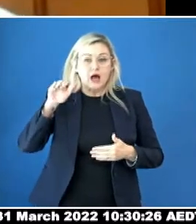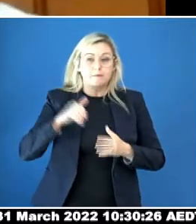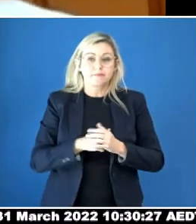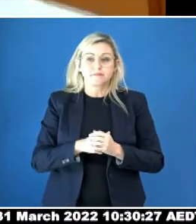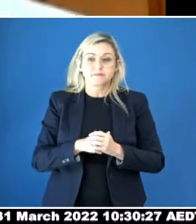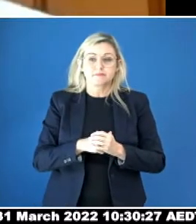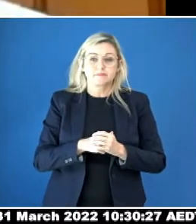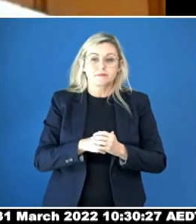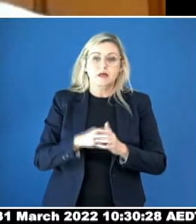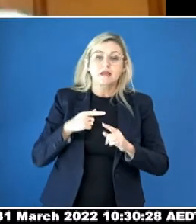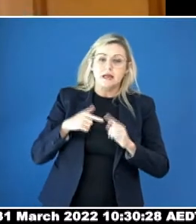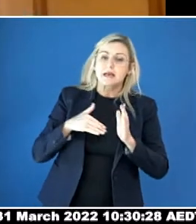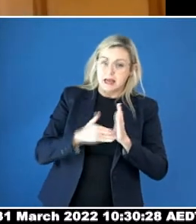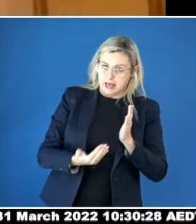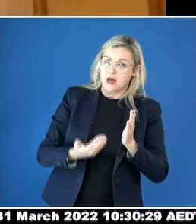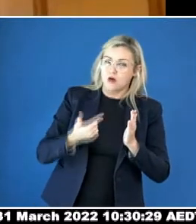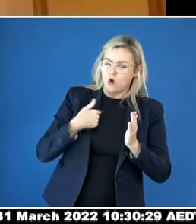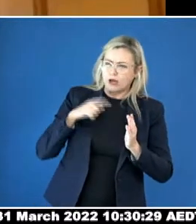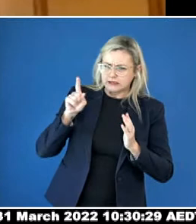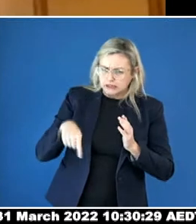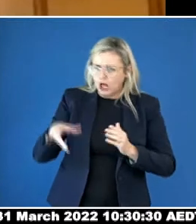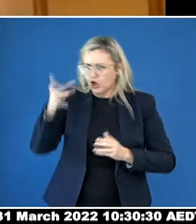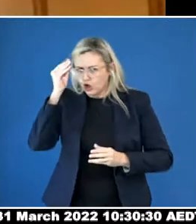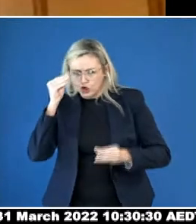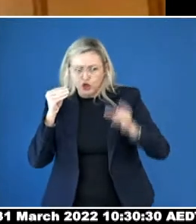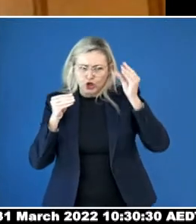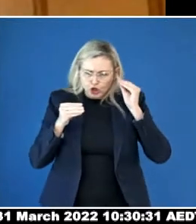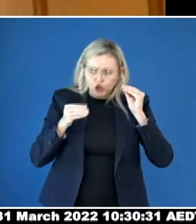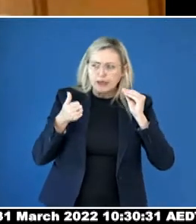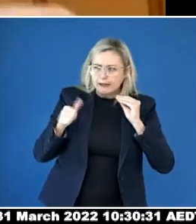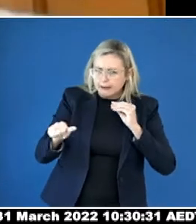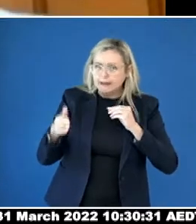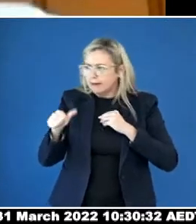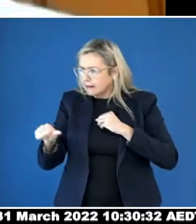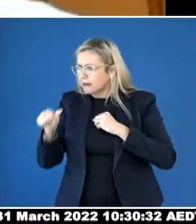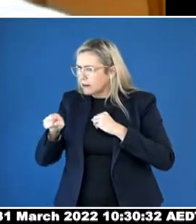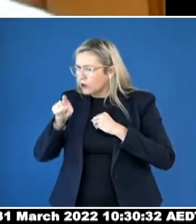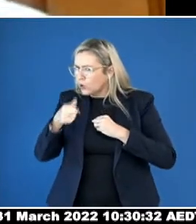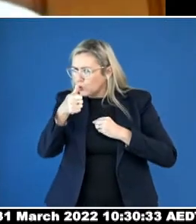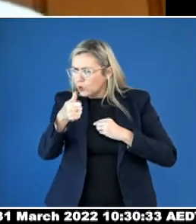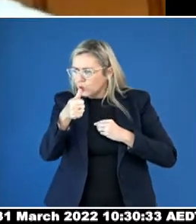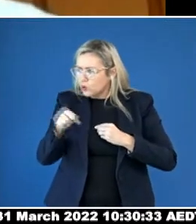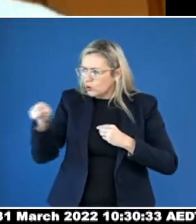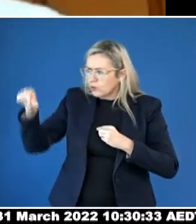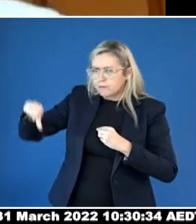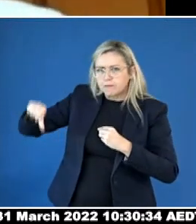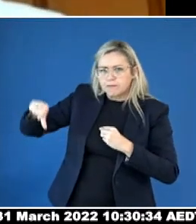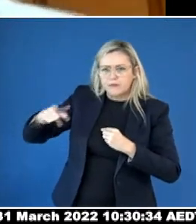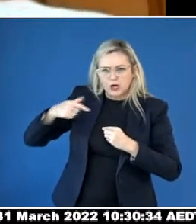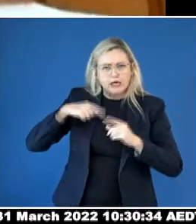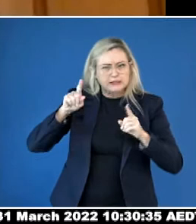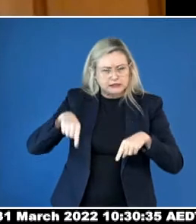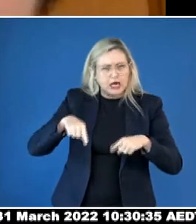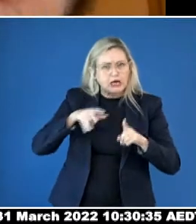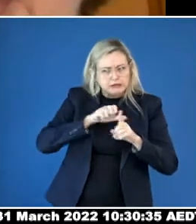as now I know what good people are, what bad people